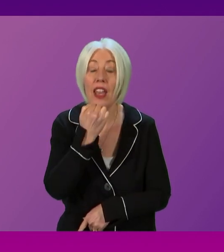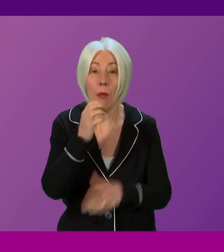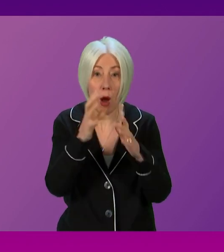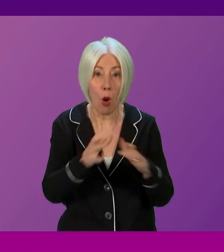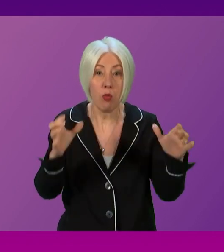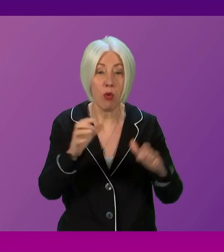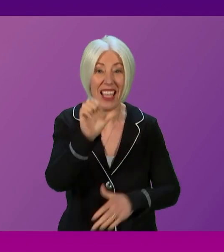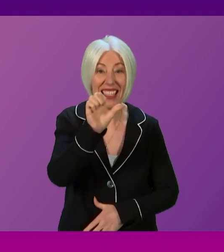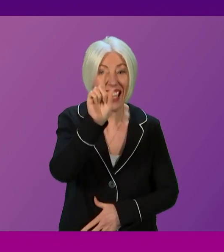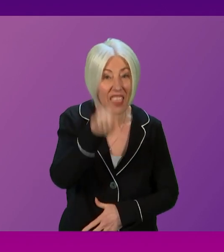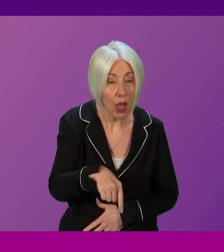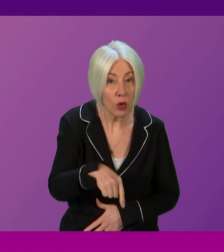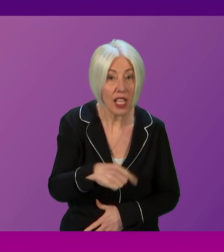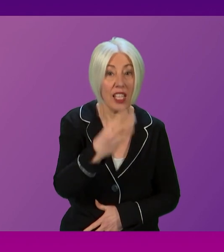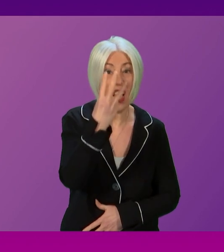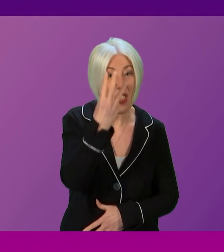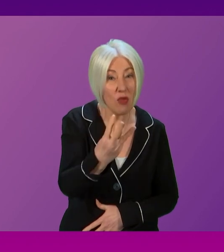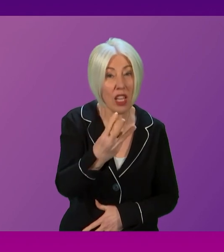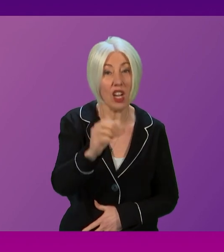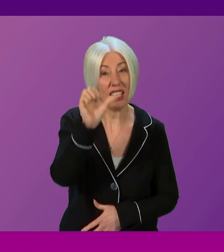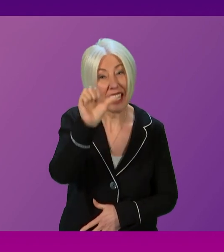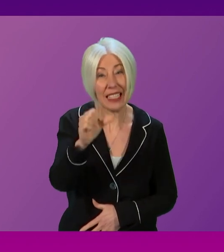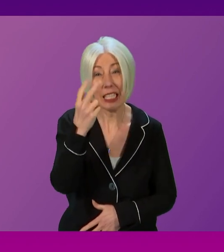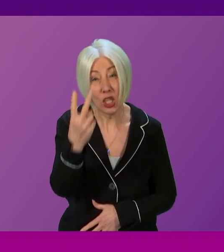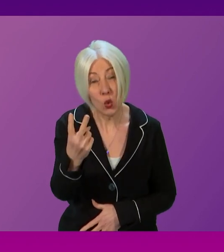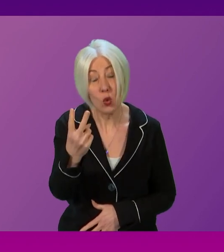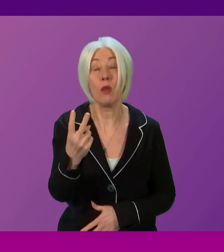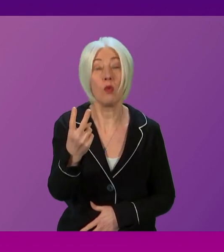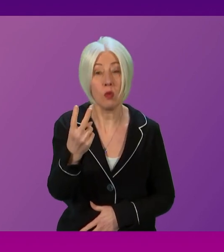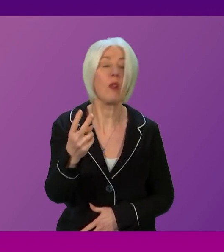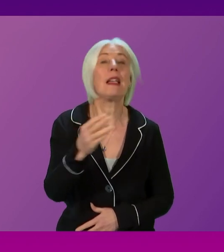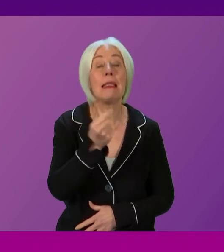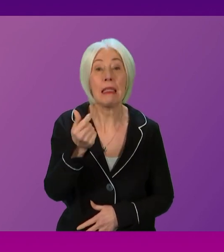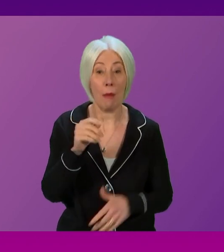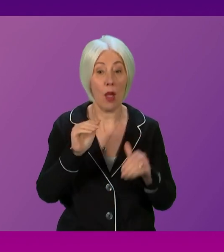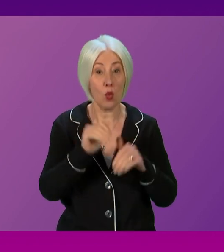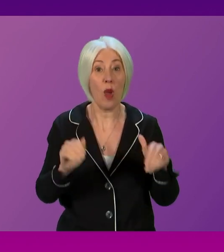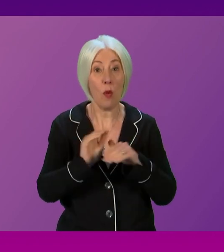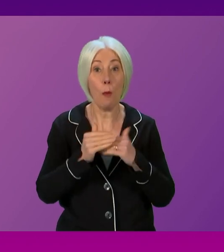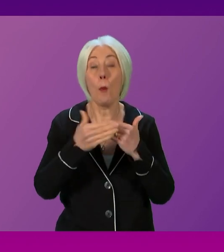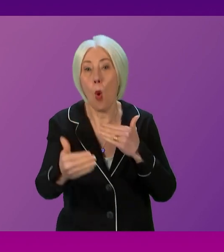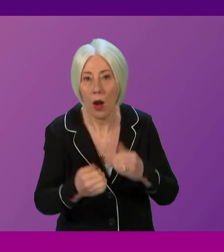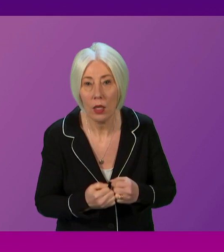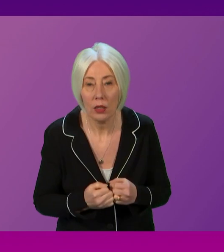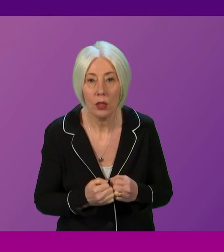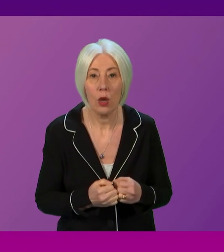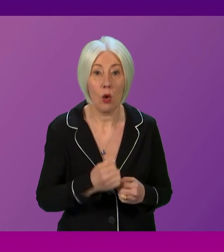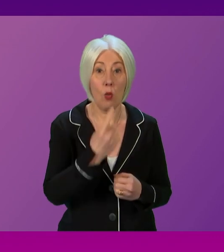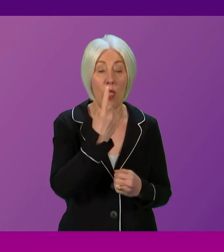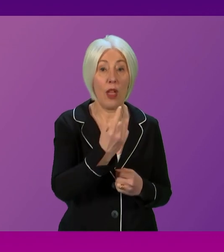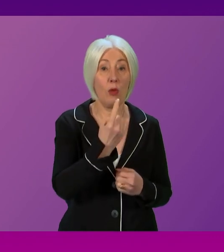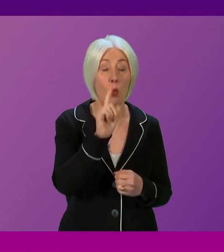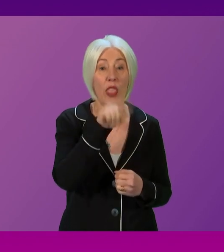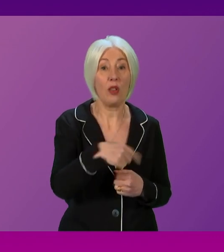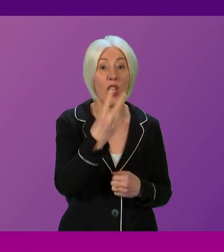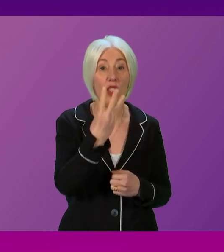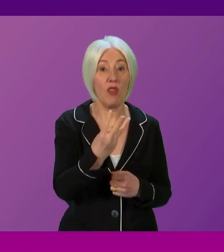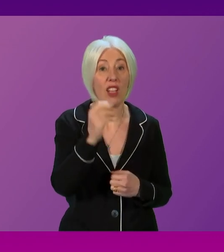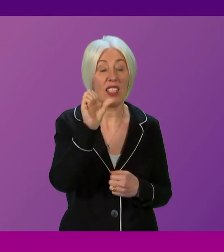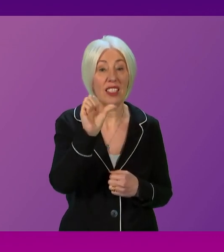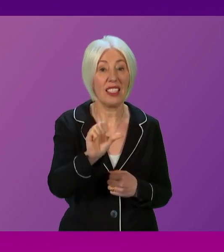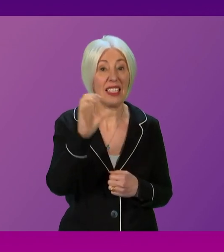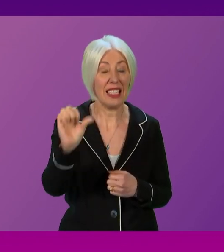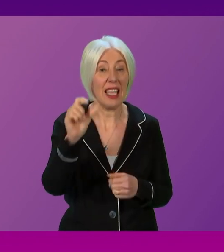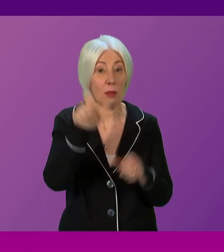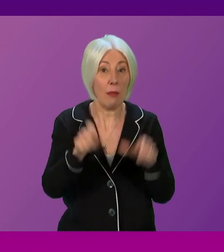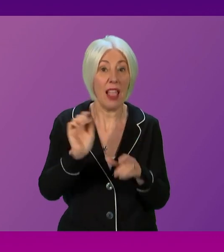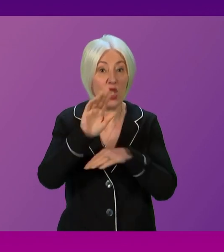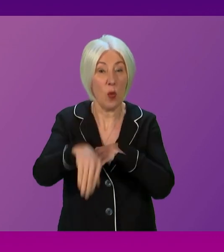to 6,362, and some waited even longer—1,356 people waited for more than 36 hours in A and E,